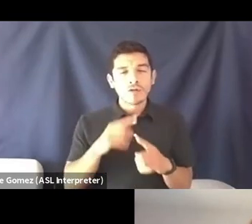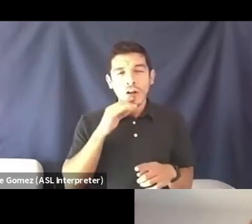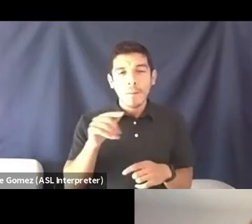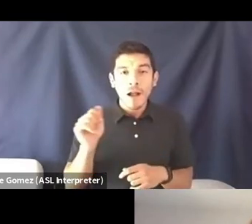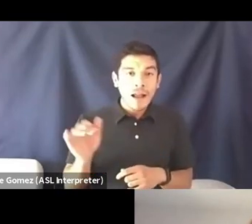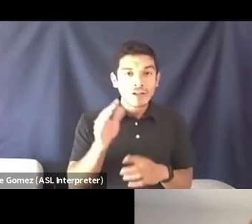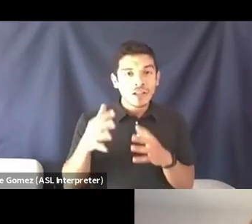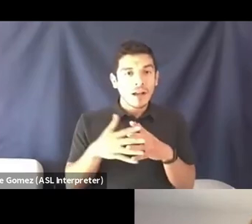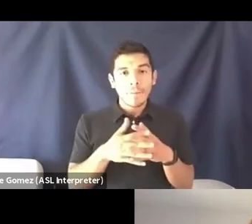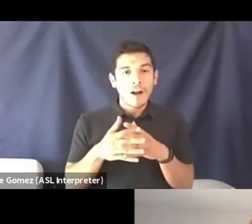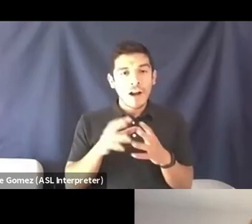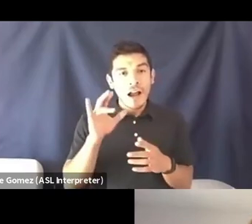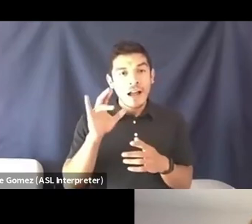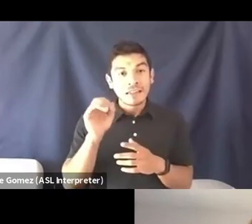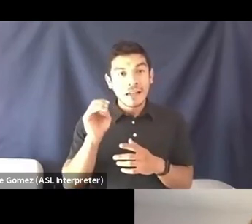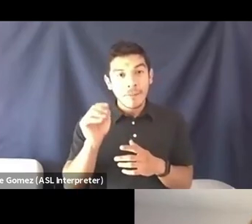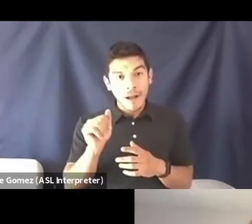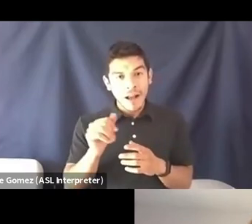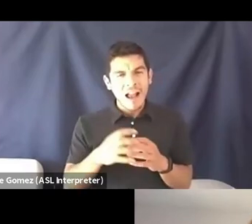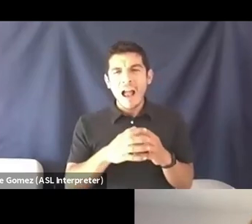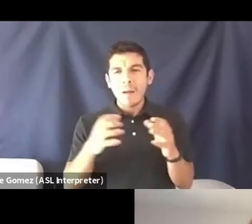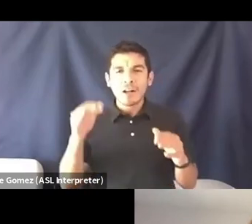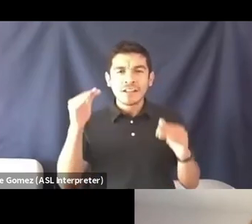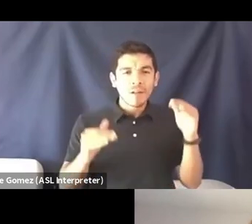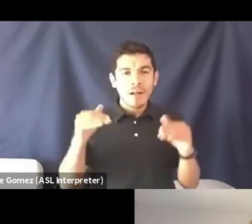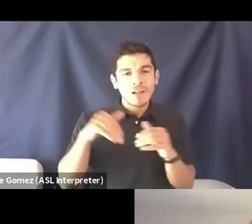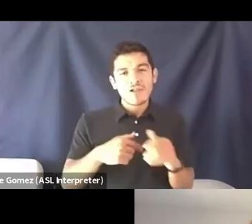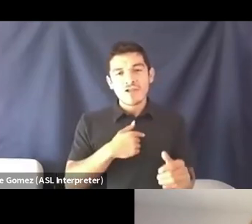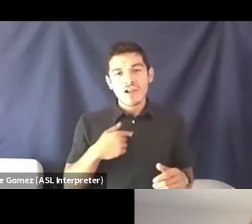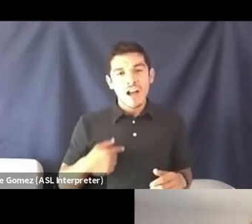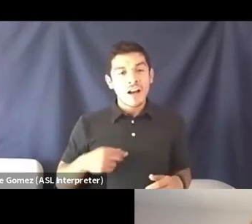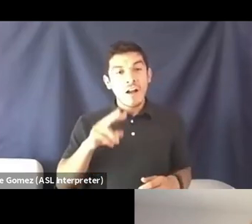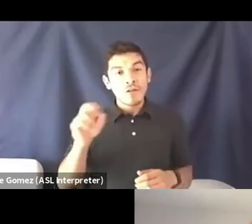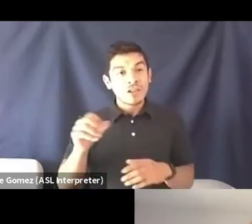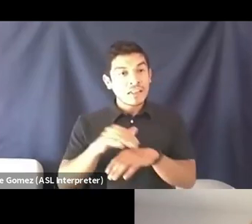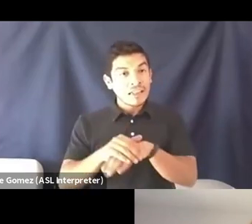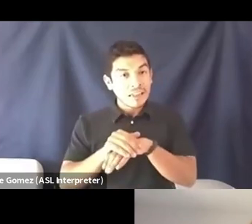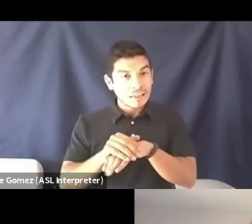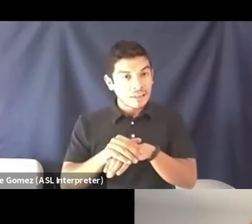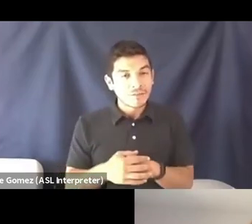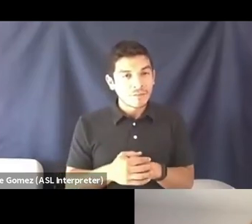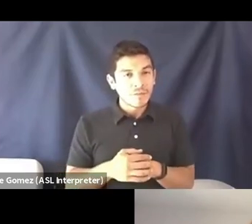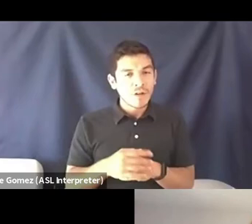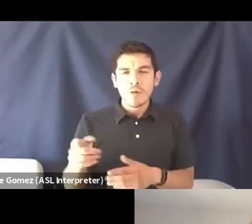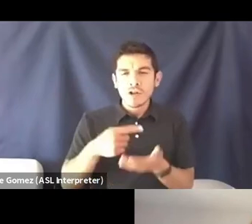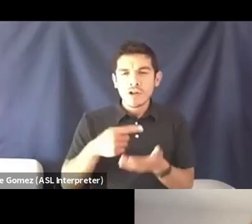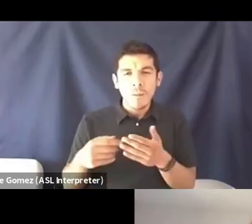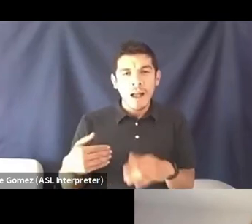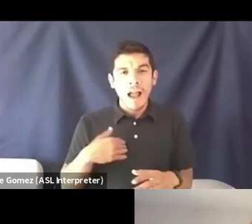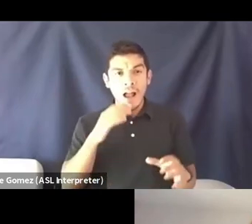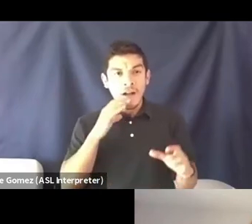How much of the balance is in Chinese versus English? Lulu Wang has talked about having conversations with potential financiers